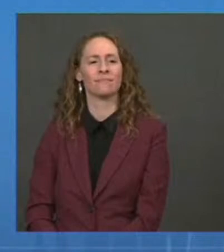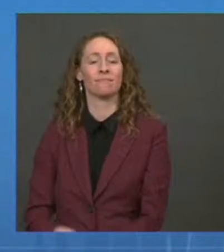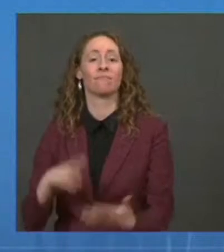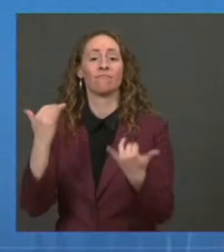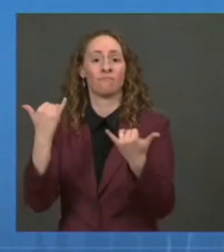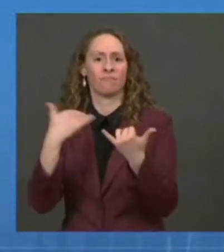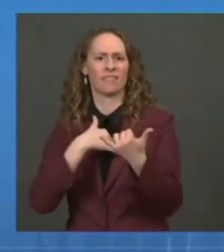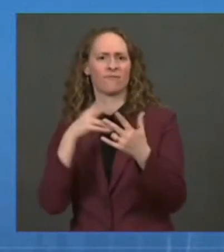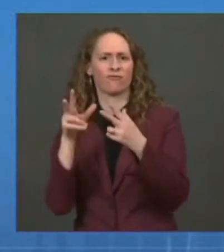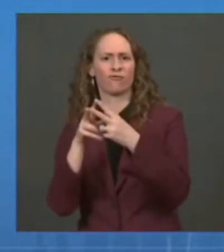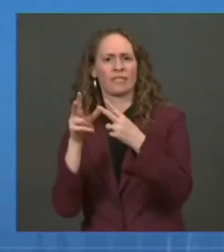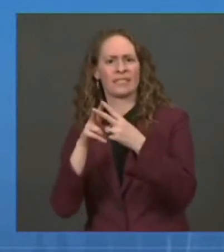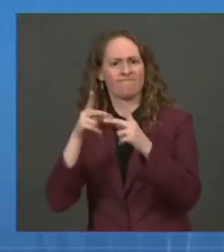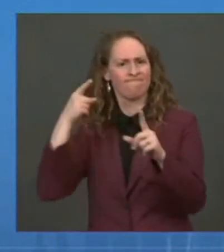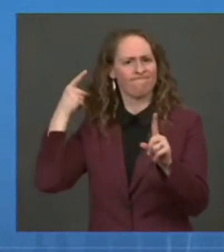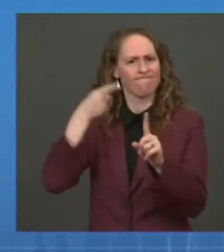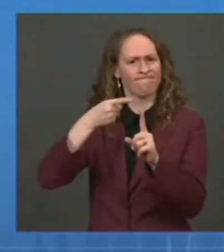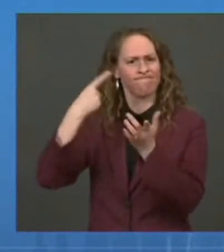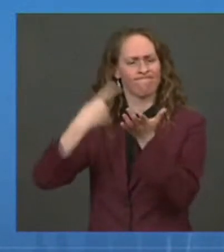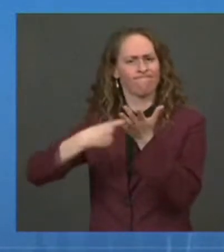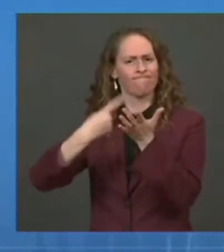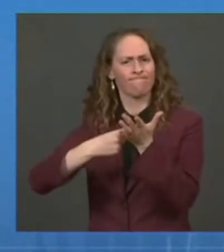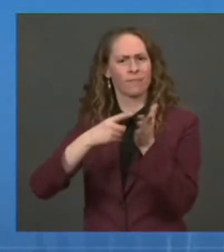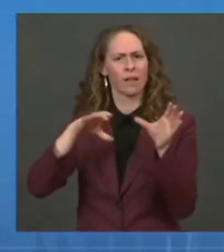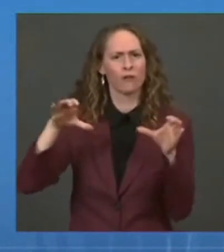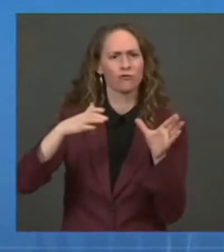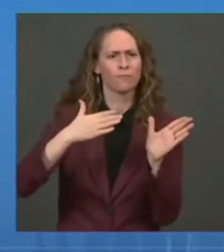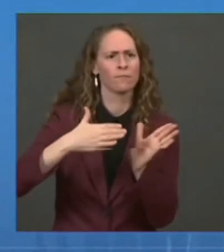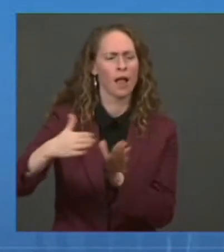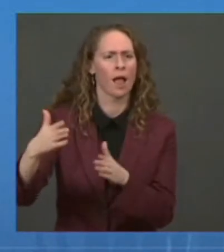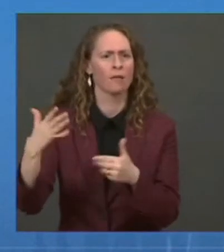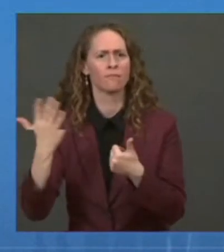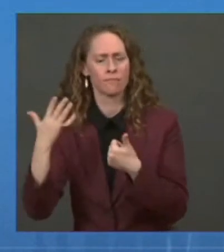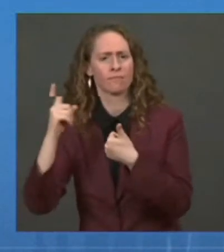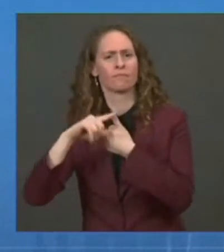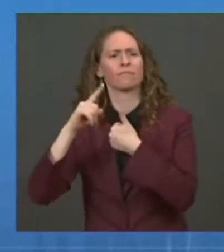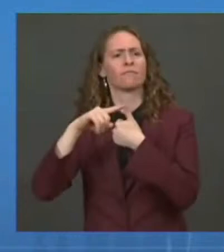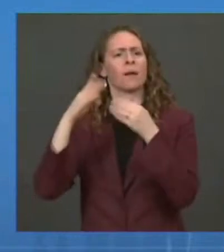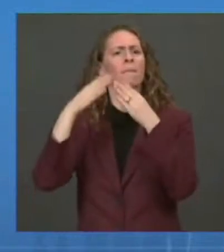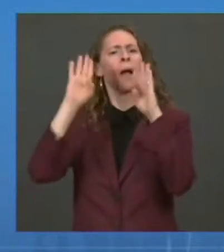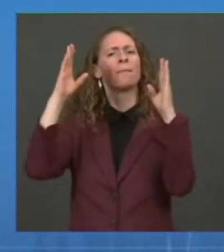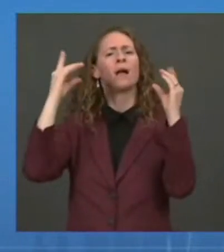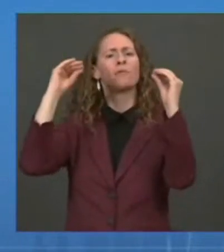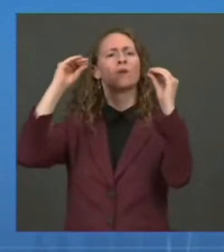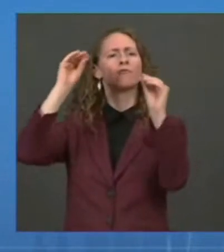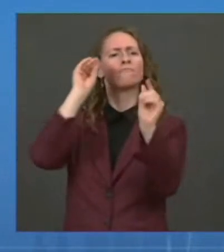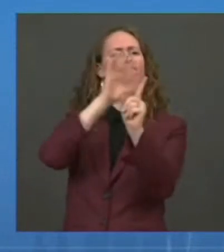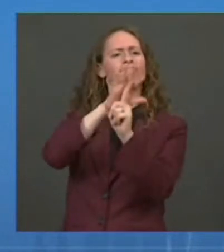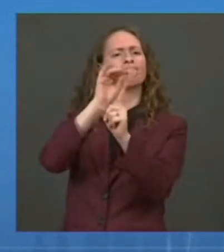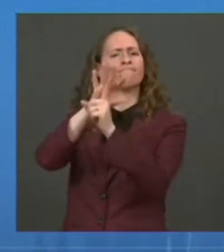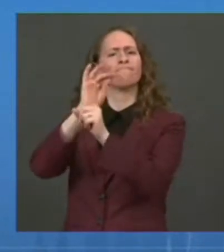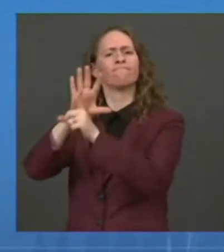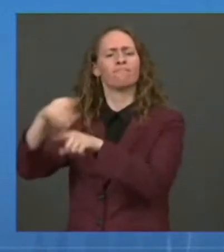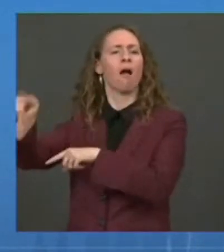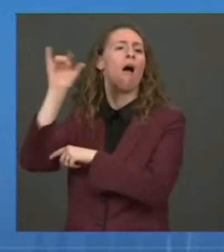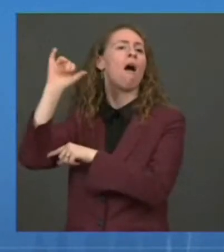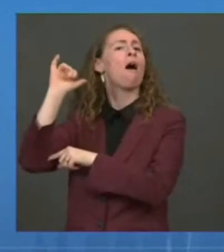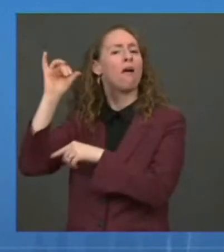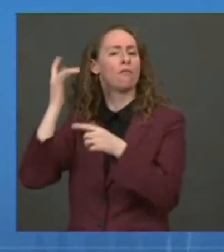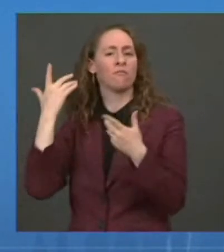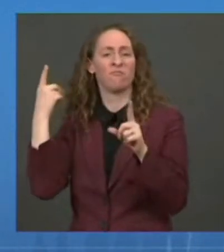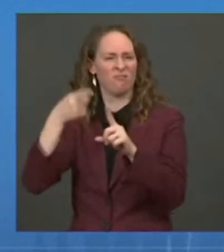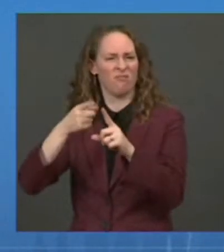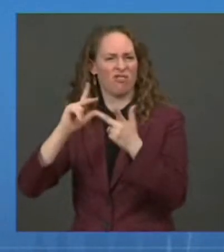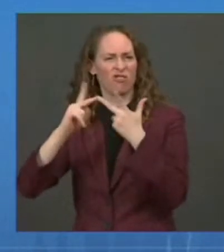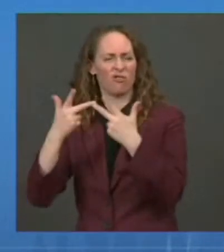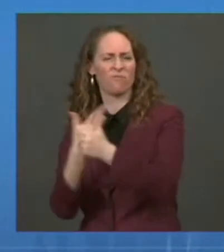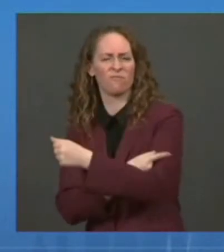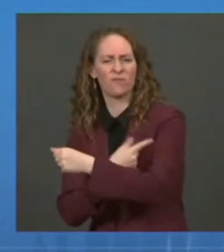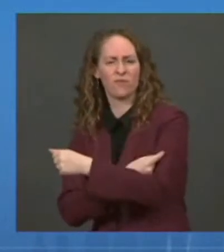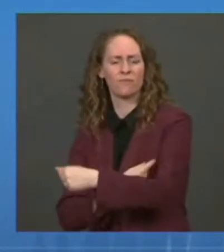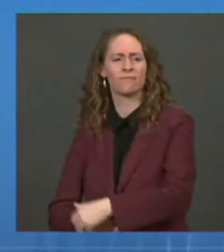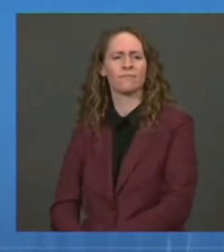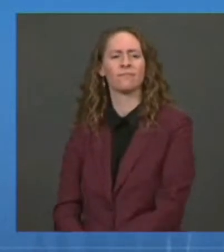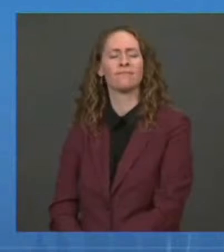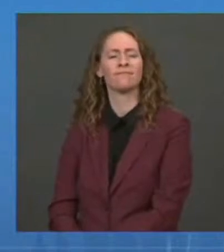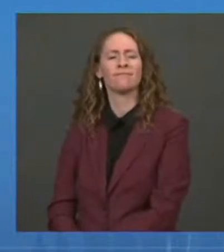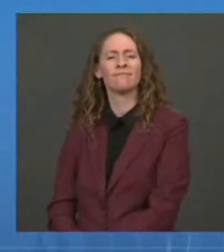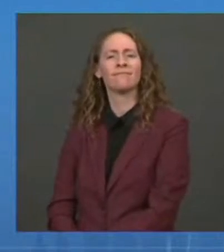AGAINST THE VIRUS THIS WINTER.